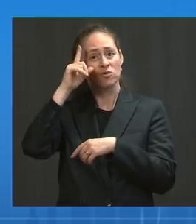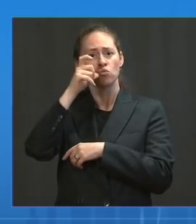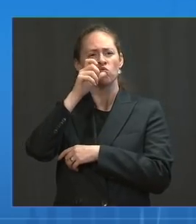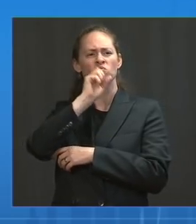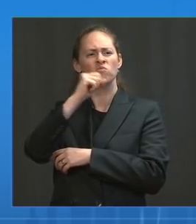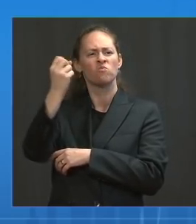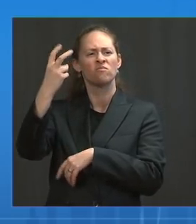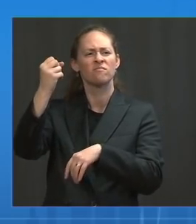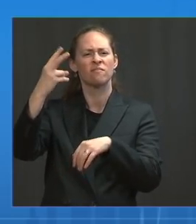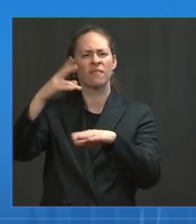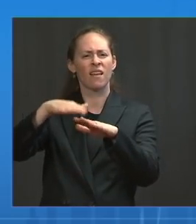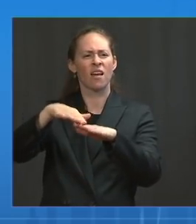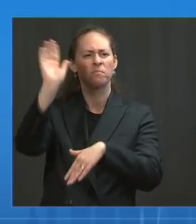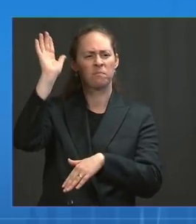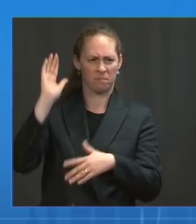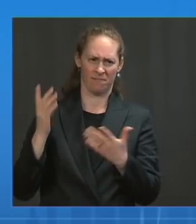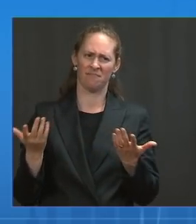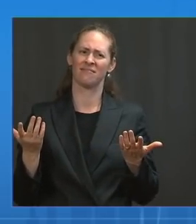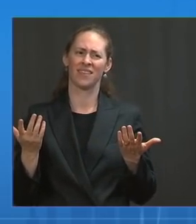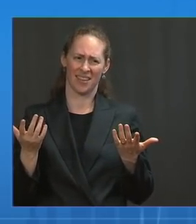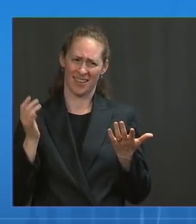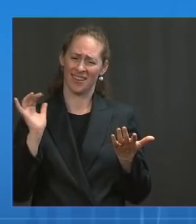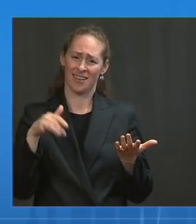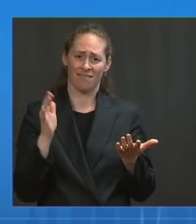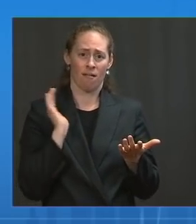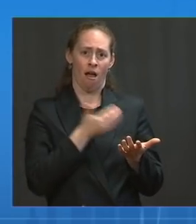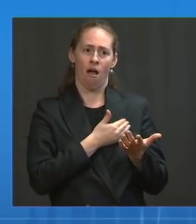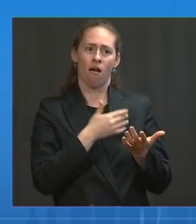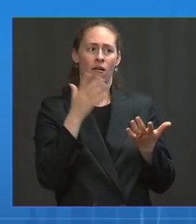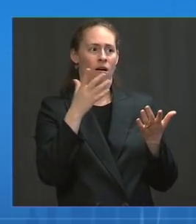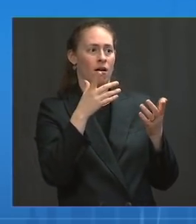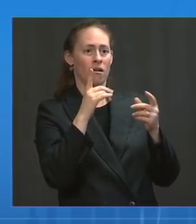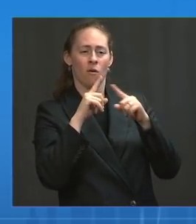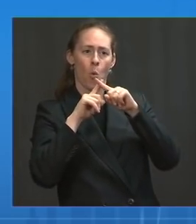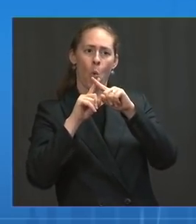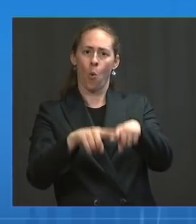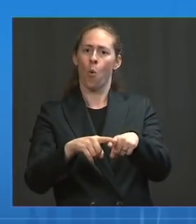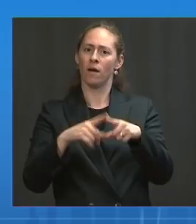Vaccination is our leading public health strategy to stop the Delta variant